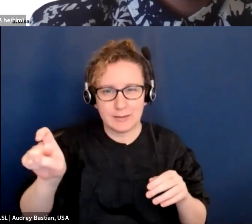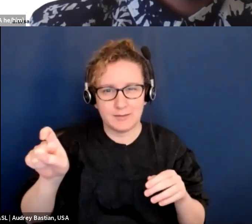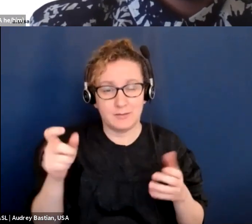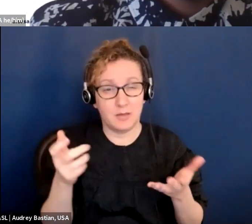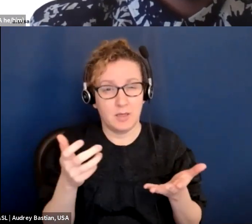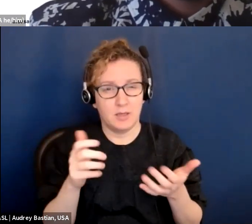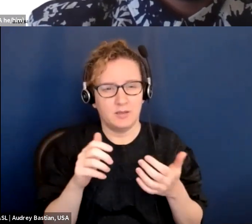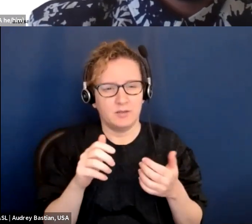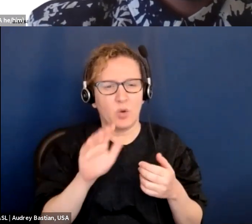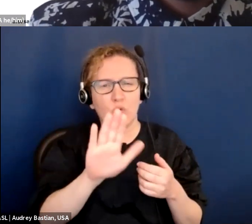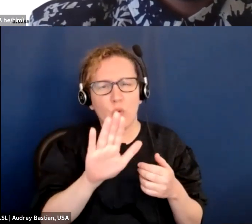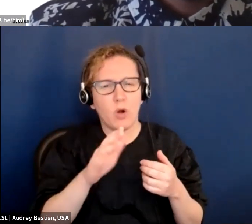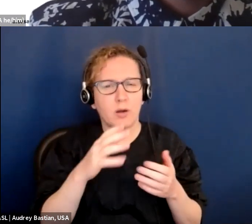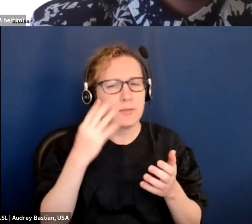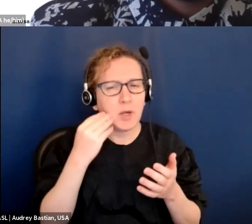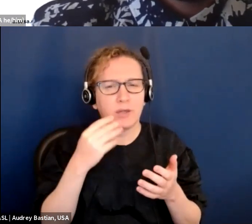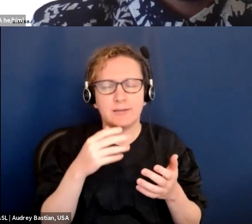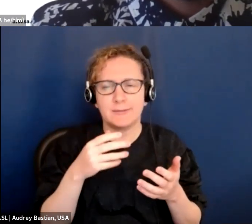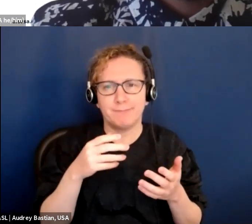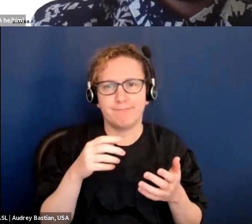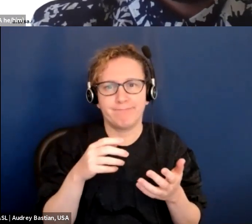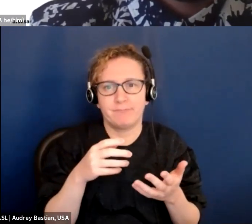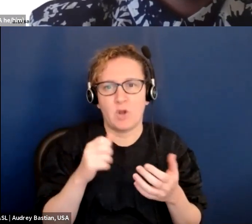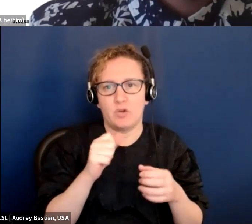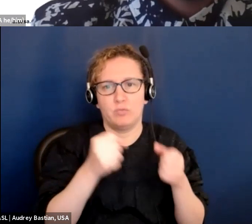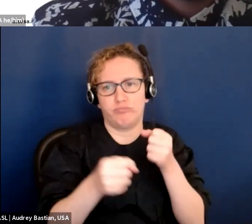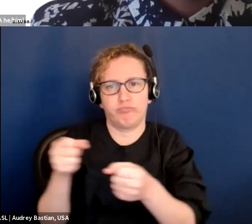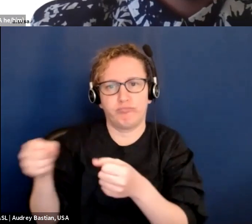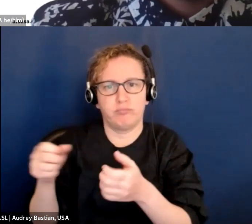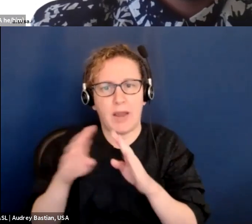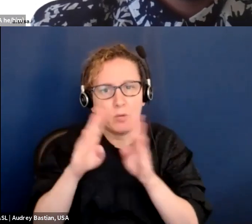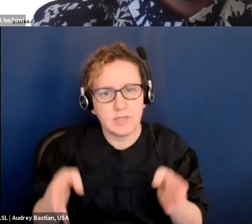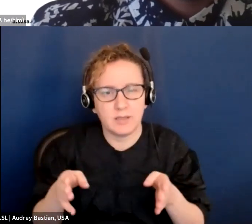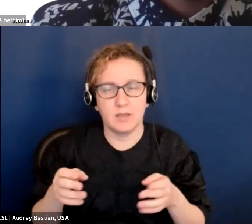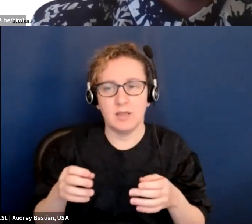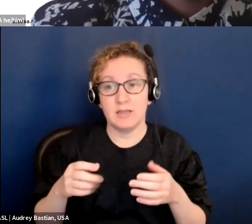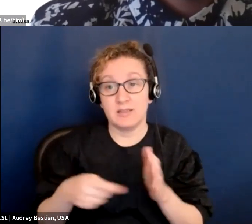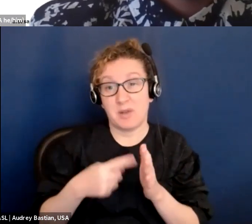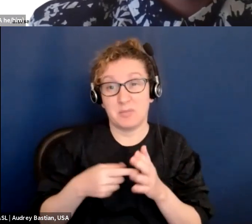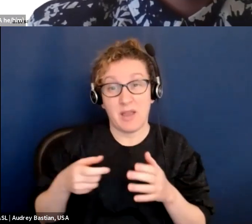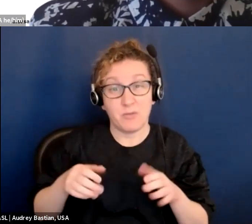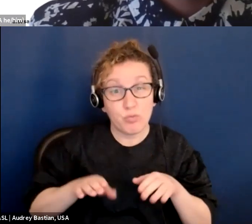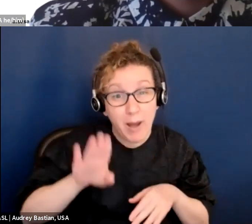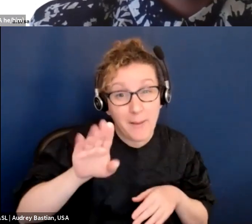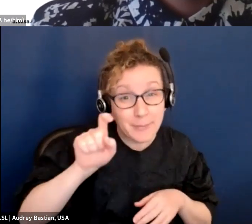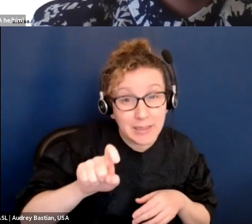needs, ramps, grab bars, location within proximity to public transit. How does AFS work with